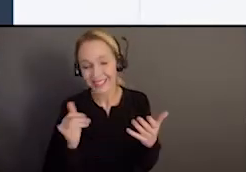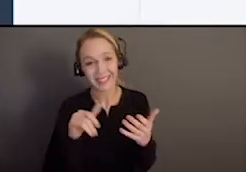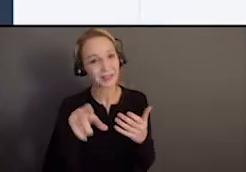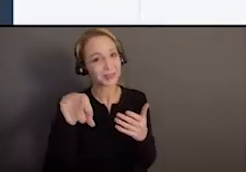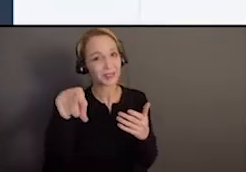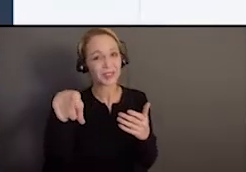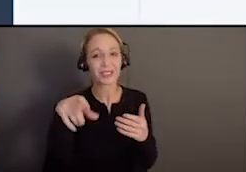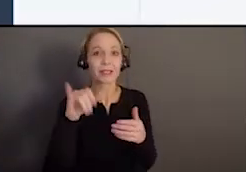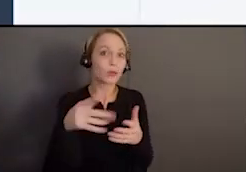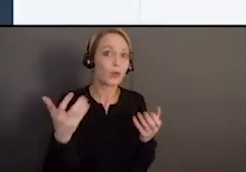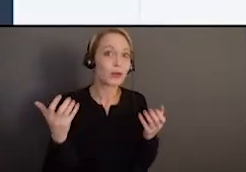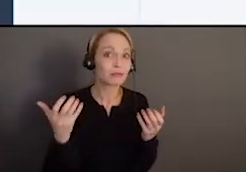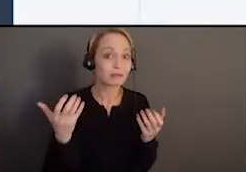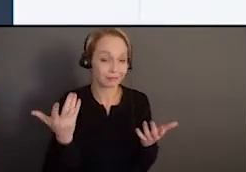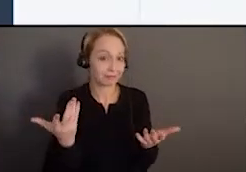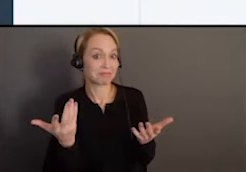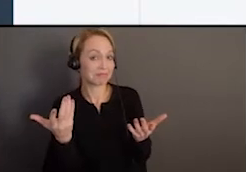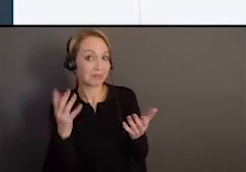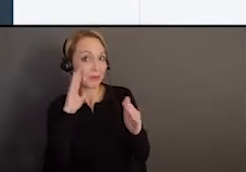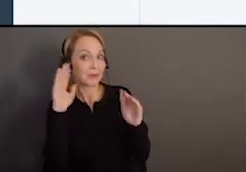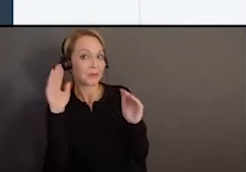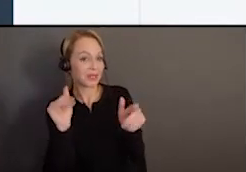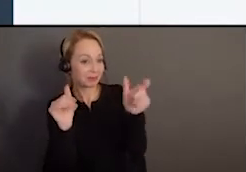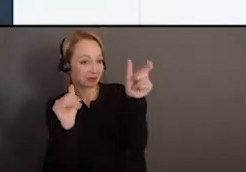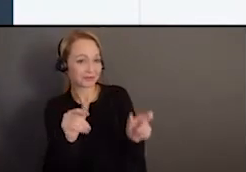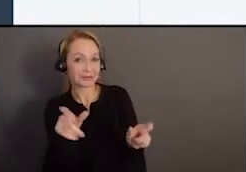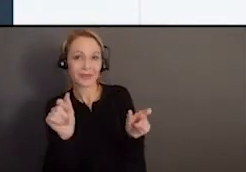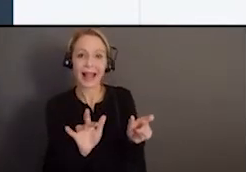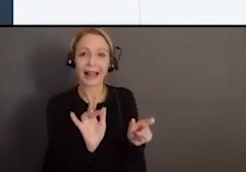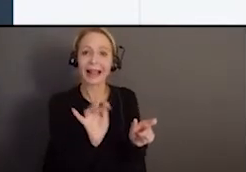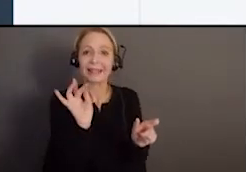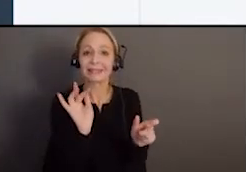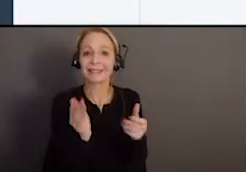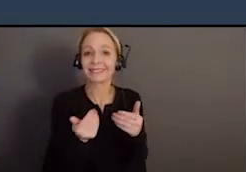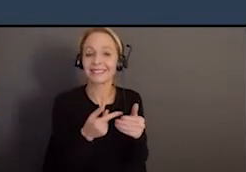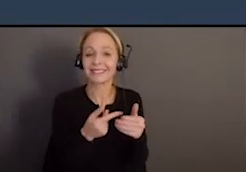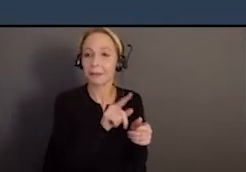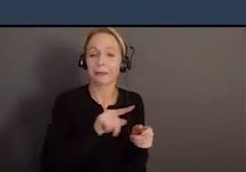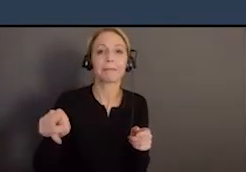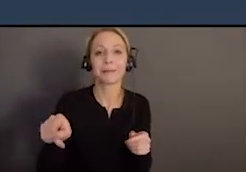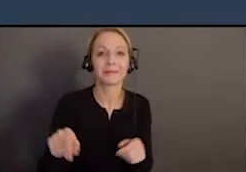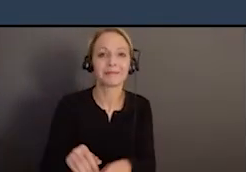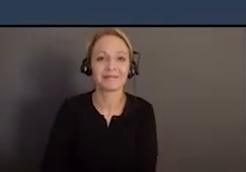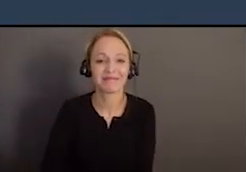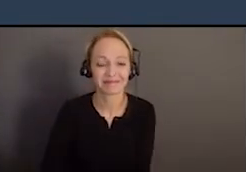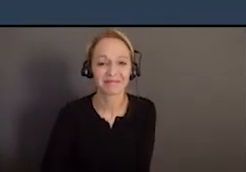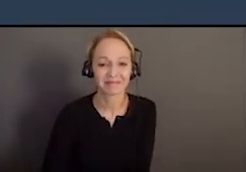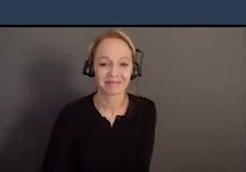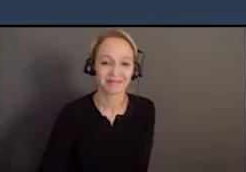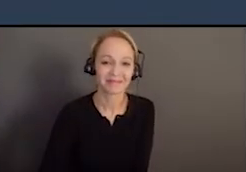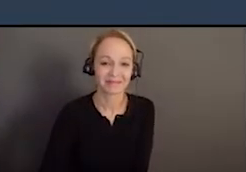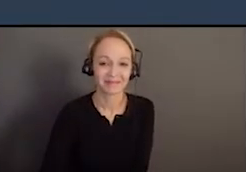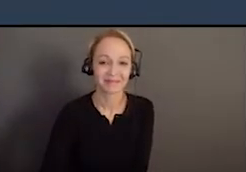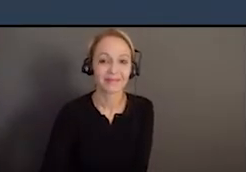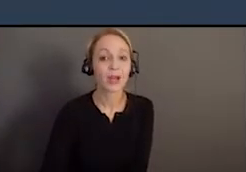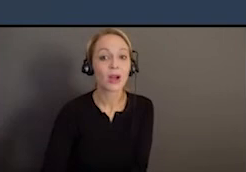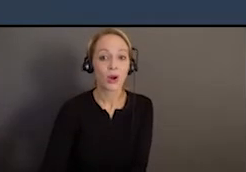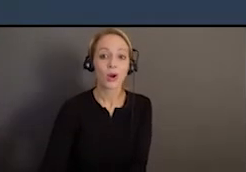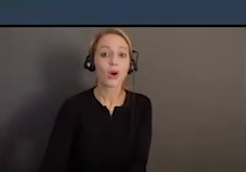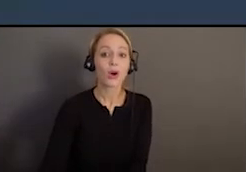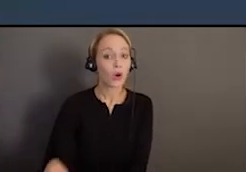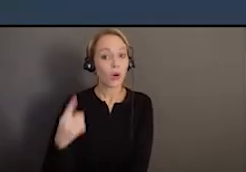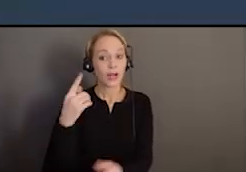ONE OF THE NEW TOOLS IN DEVELOPER HOME THAT WE'RE